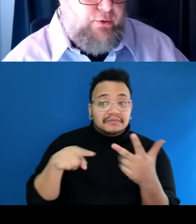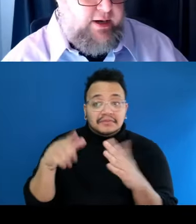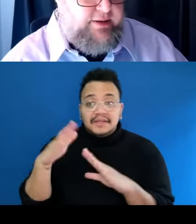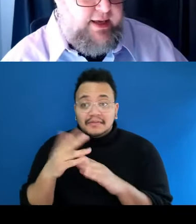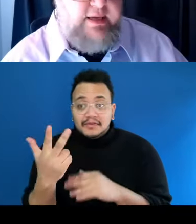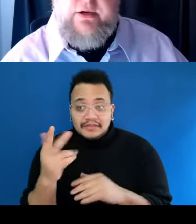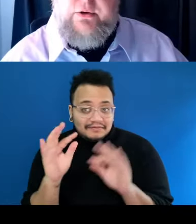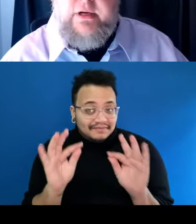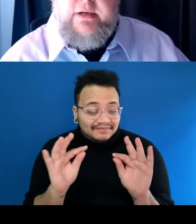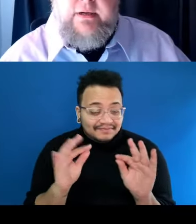Great, thank you.